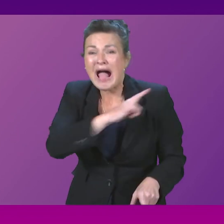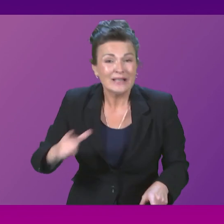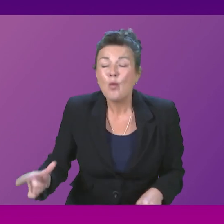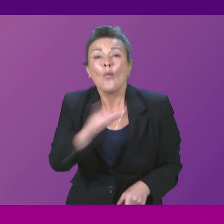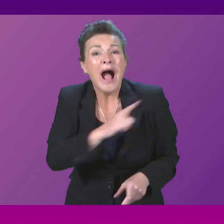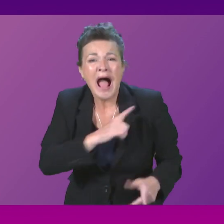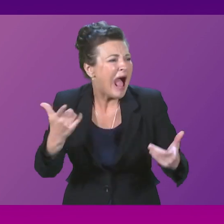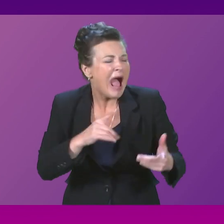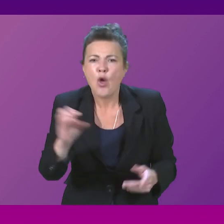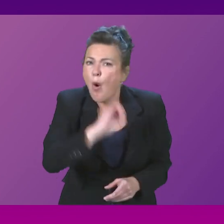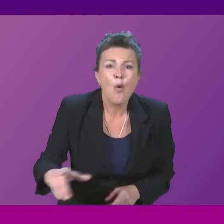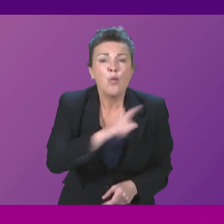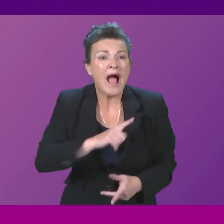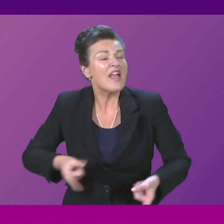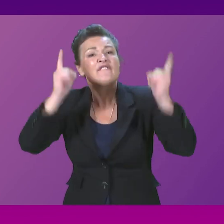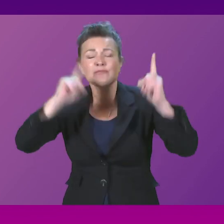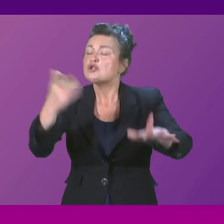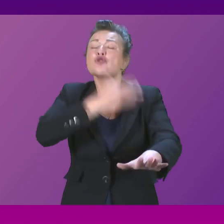does the First Minister—